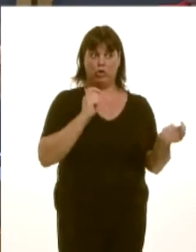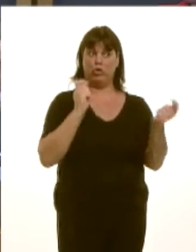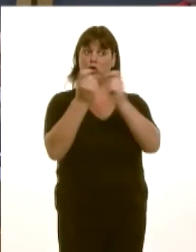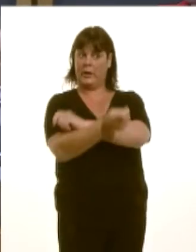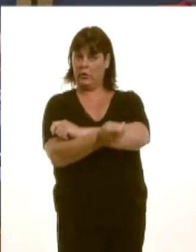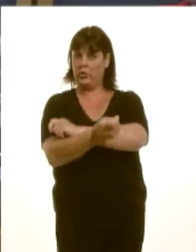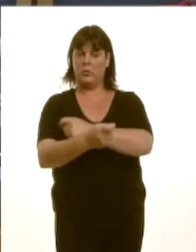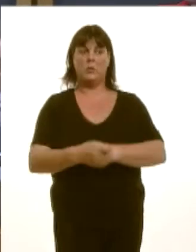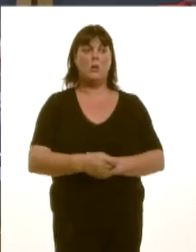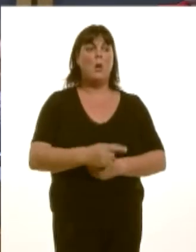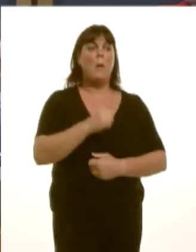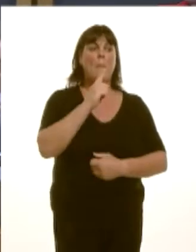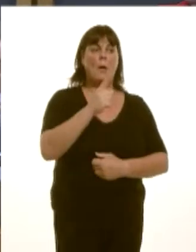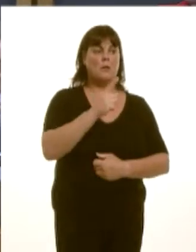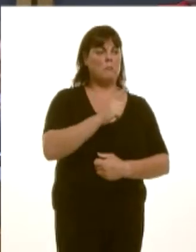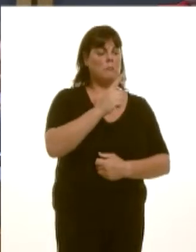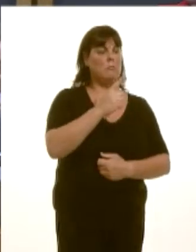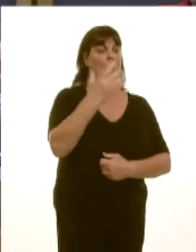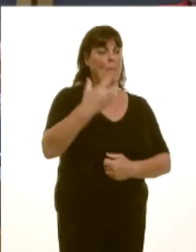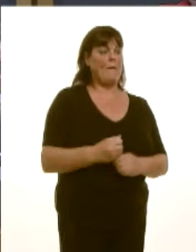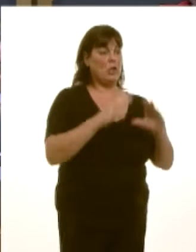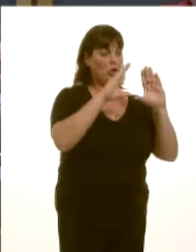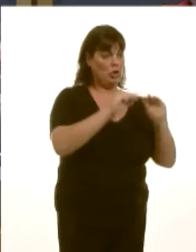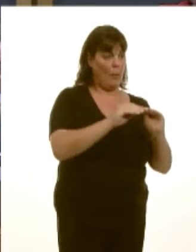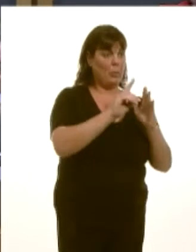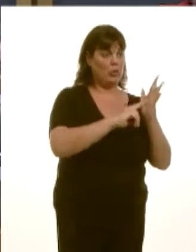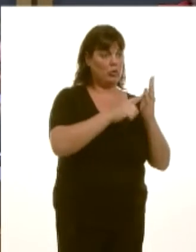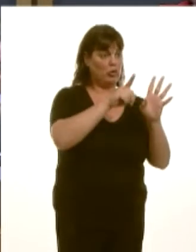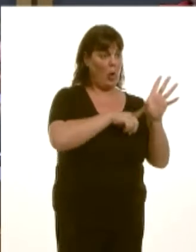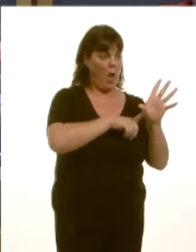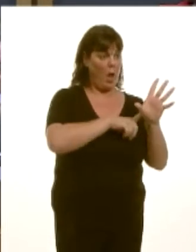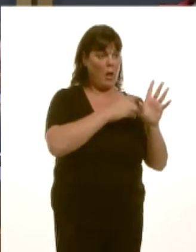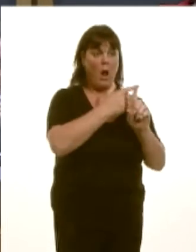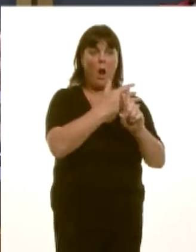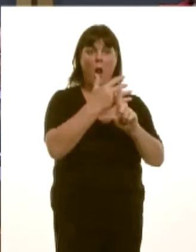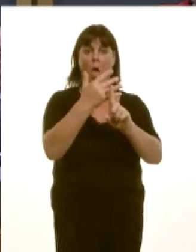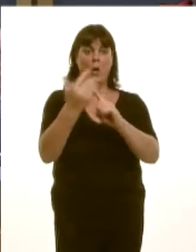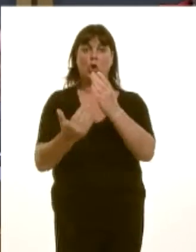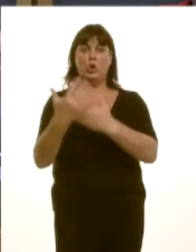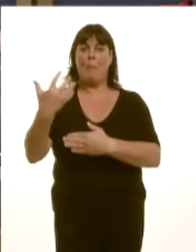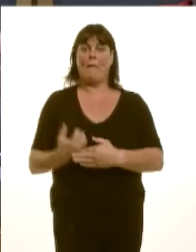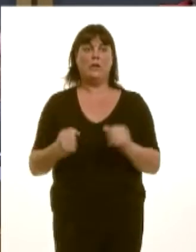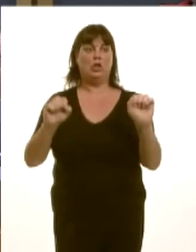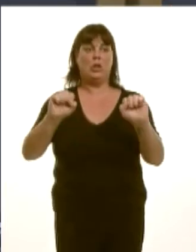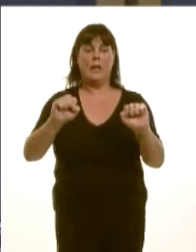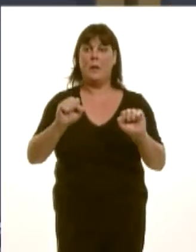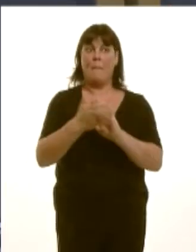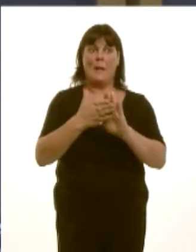no benefit whatsoever since July and had had to pawn their jewellery in order to survive.